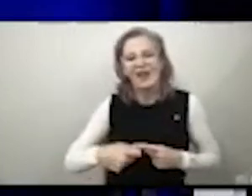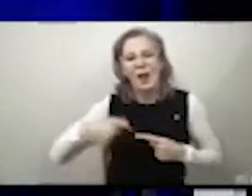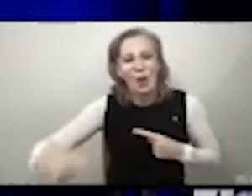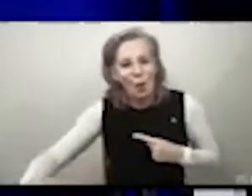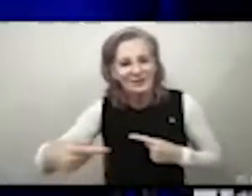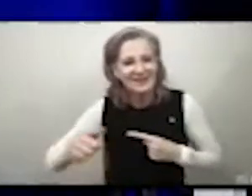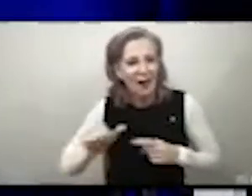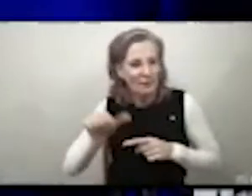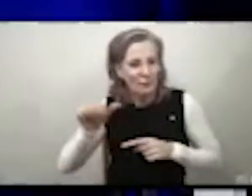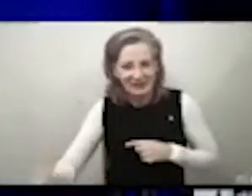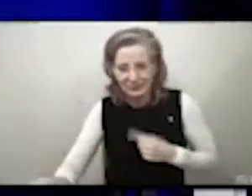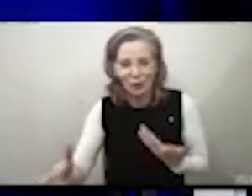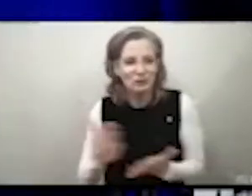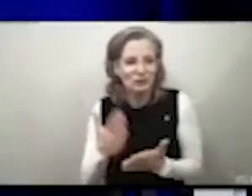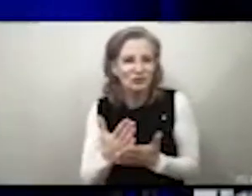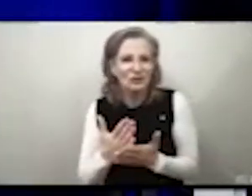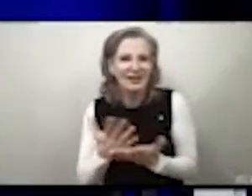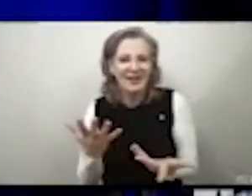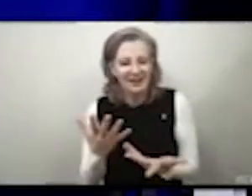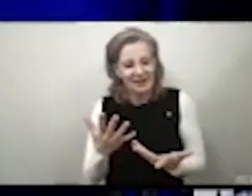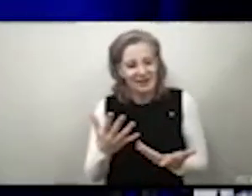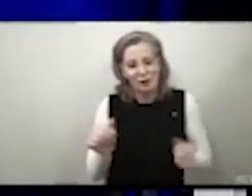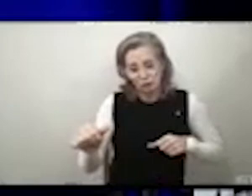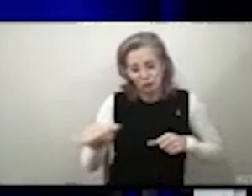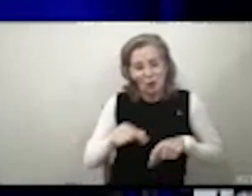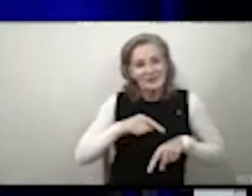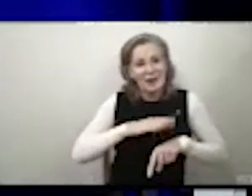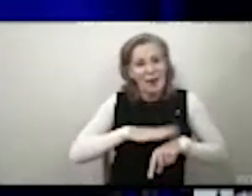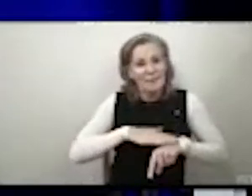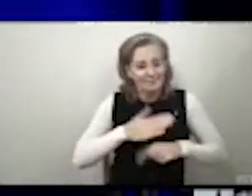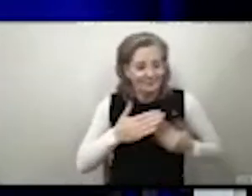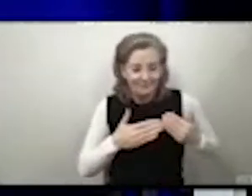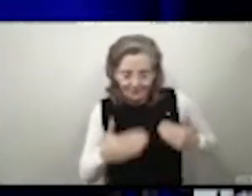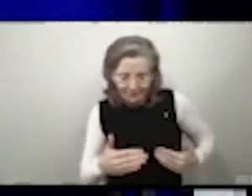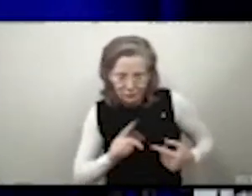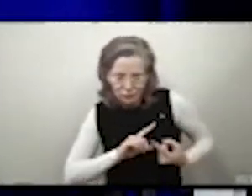short-term response, however, is, um, is explained in a lot of the recommendations.